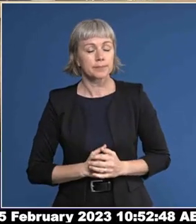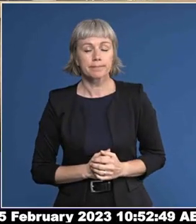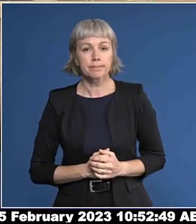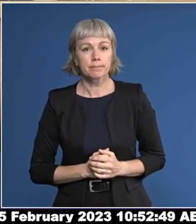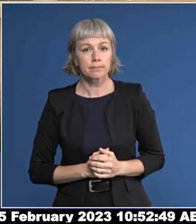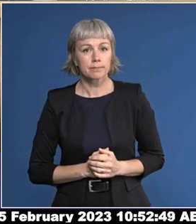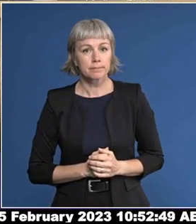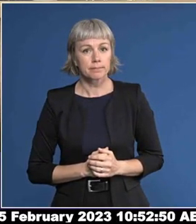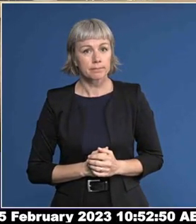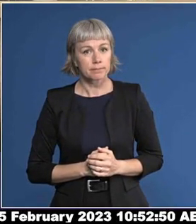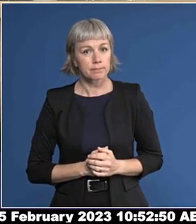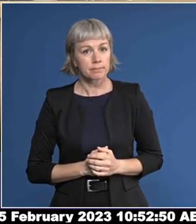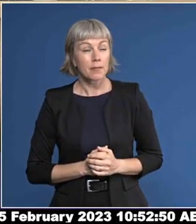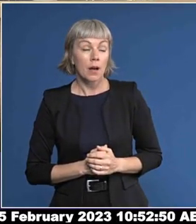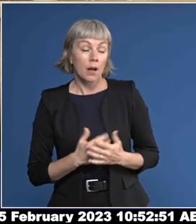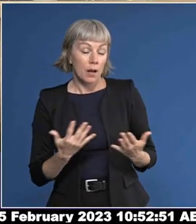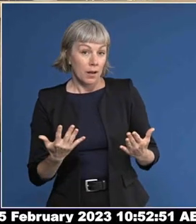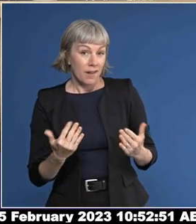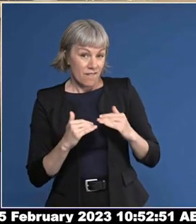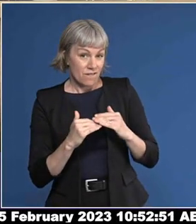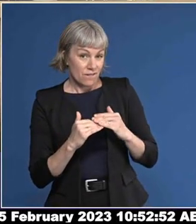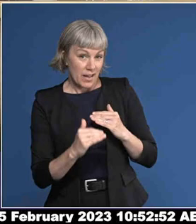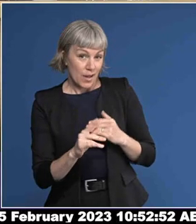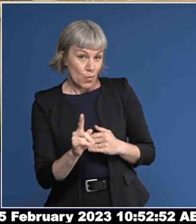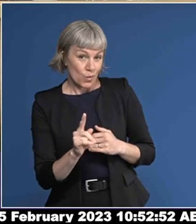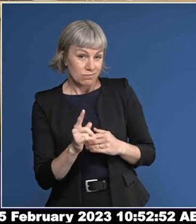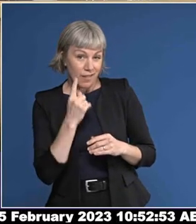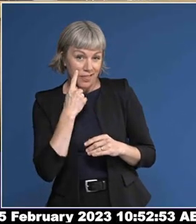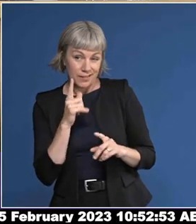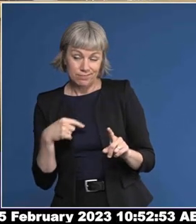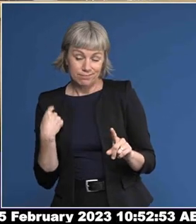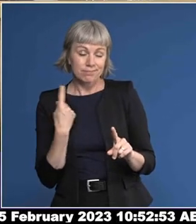organisation for a number of years, is that, for me, learning and development is actually an investment by the organisation.